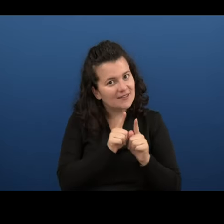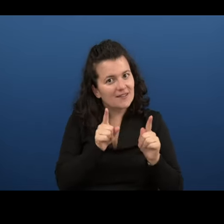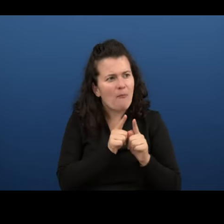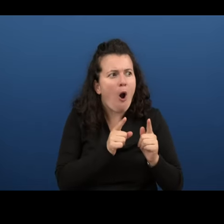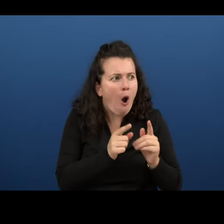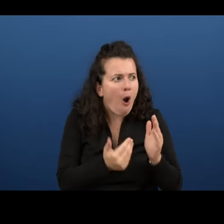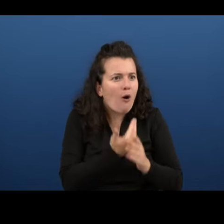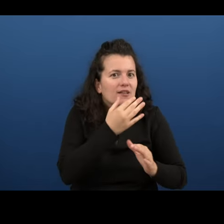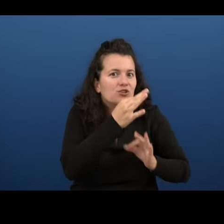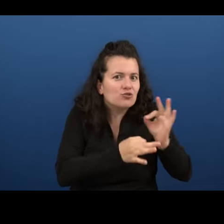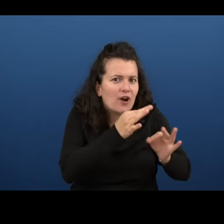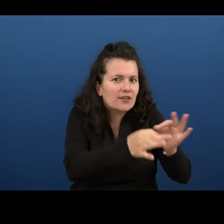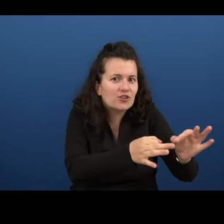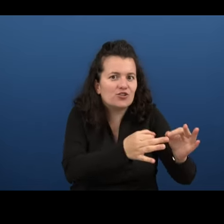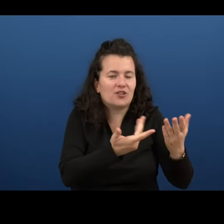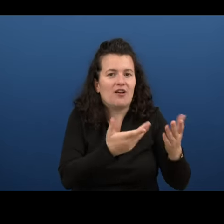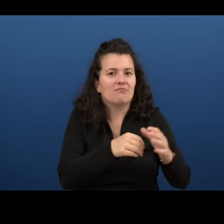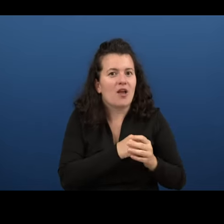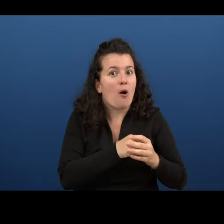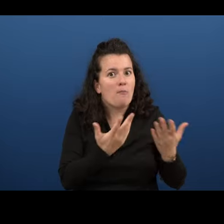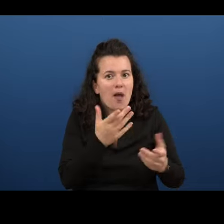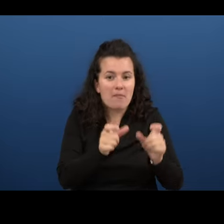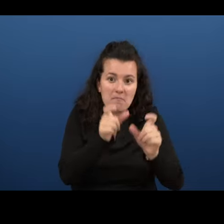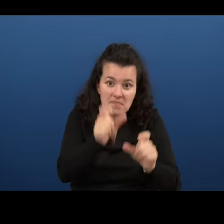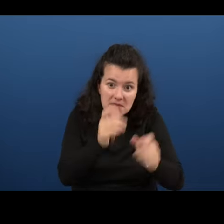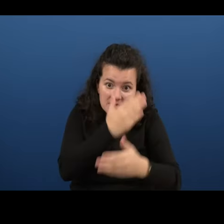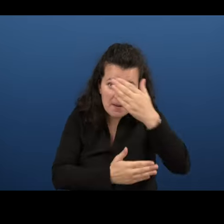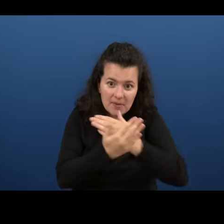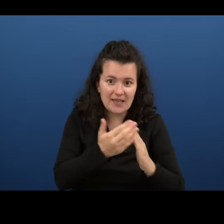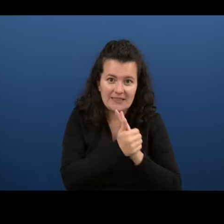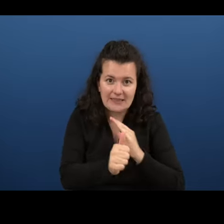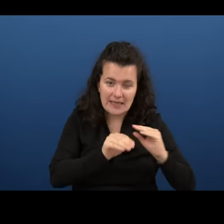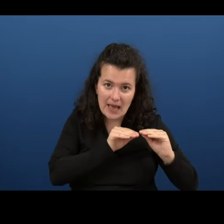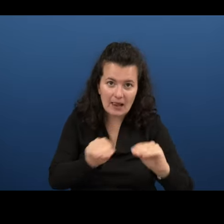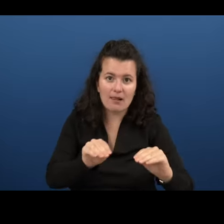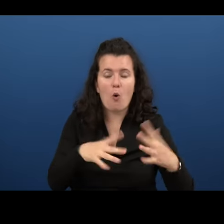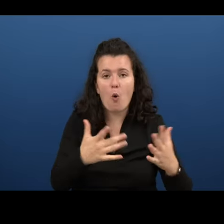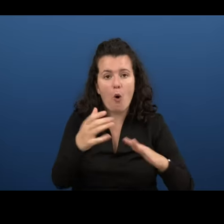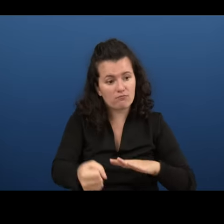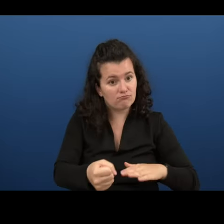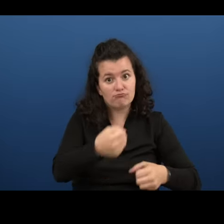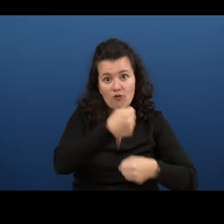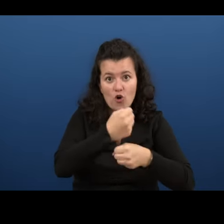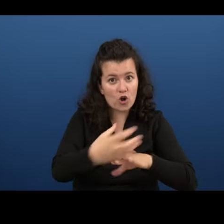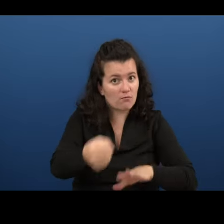skill and provide persons with disabilities, 14:40:36 with employment opportunities with